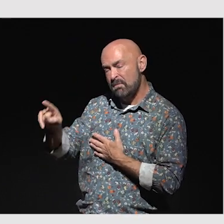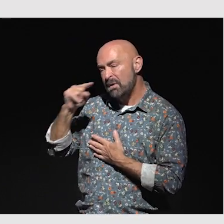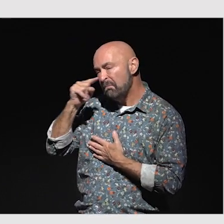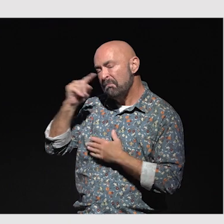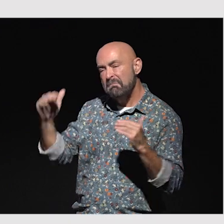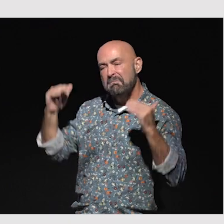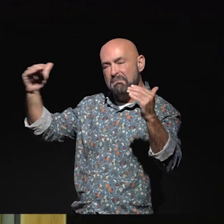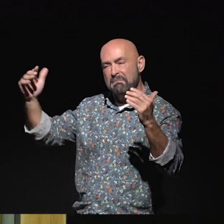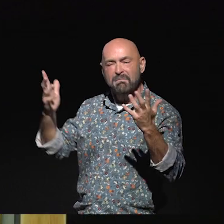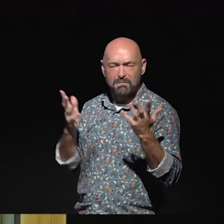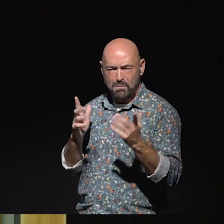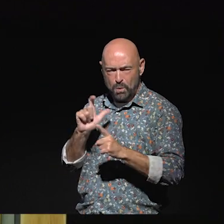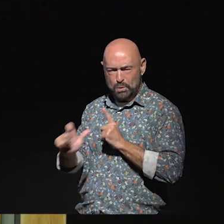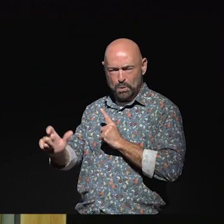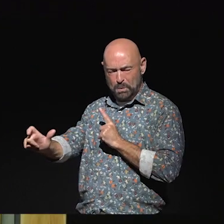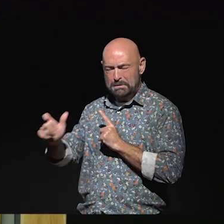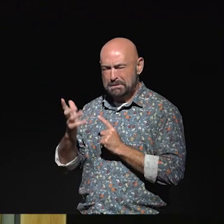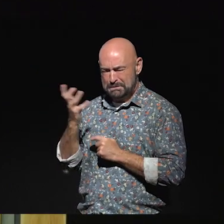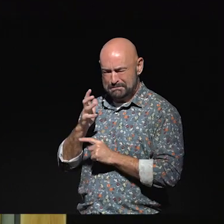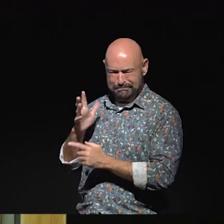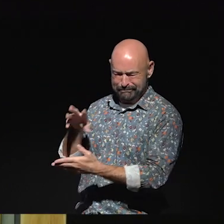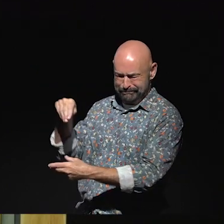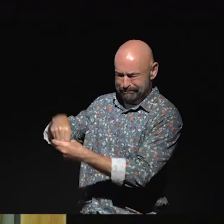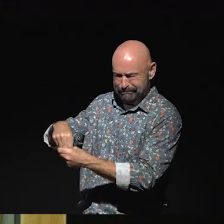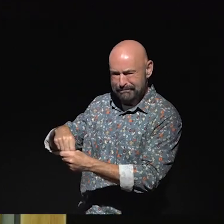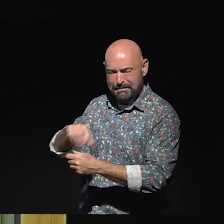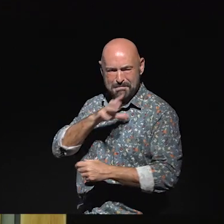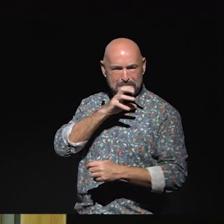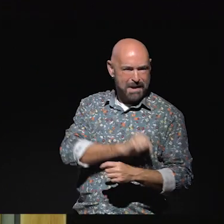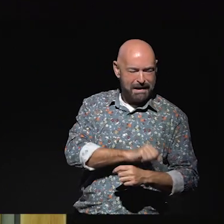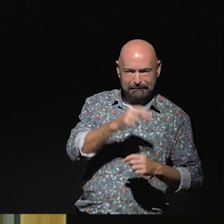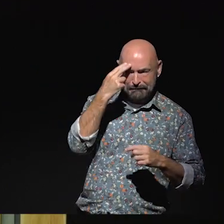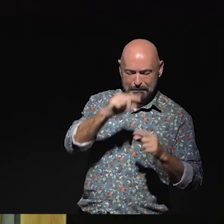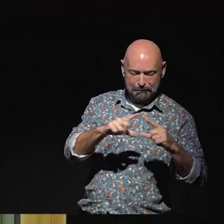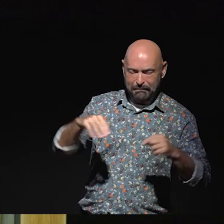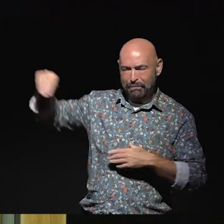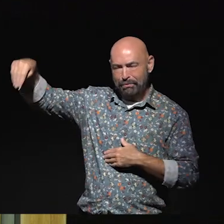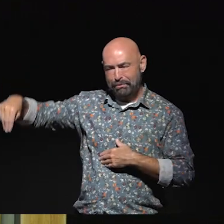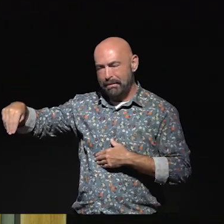would do anything as lush as that, to put a gentleman's calling card in her mirror.